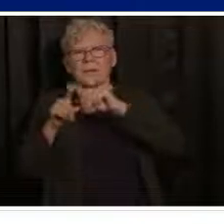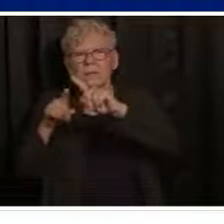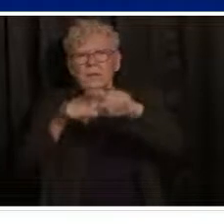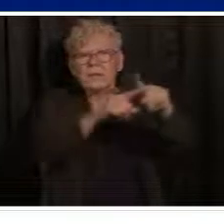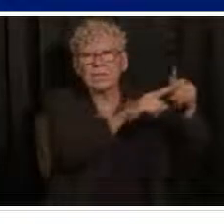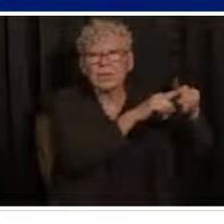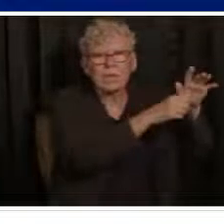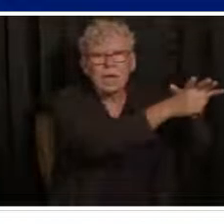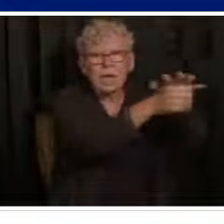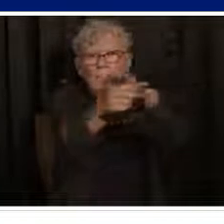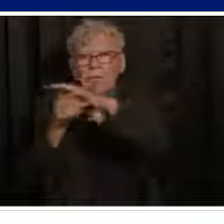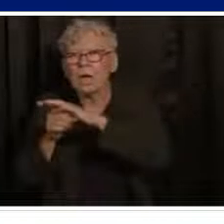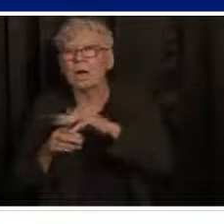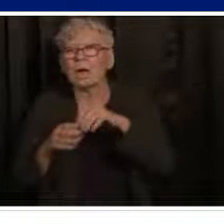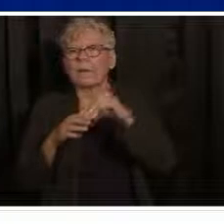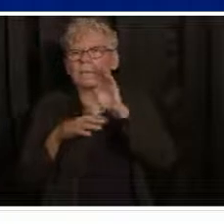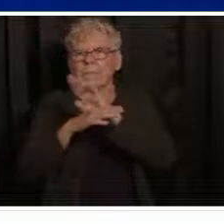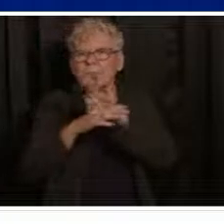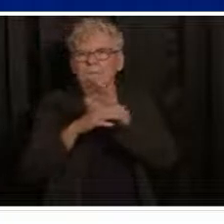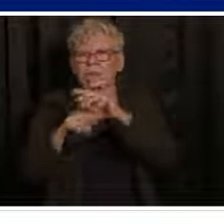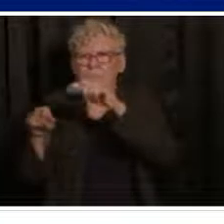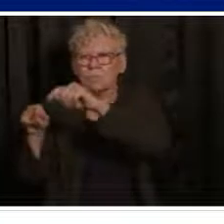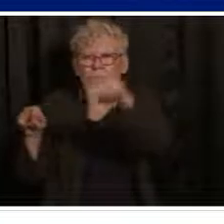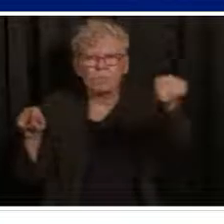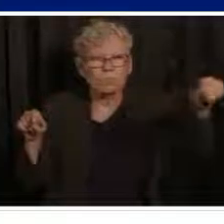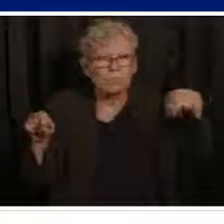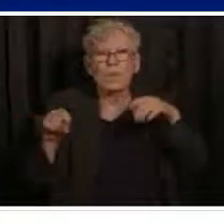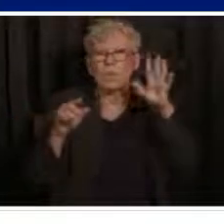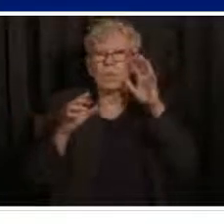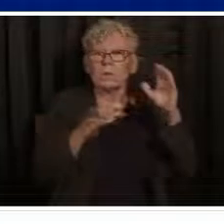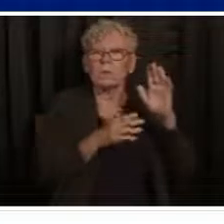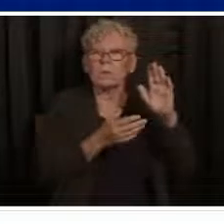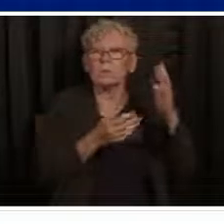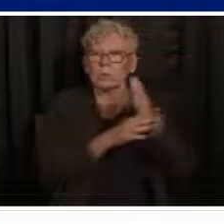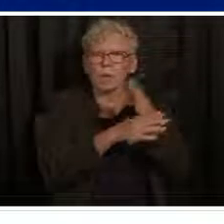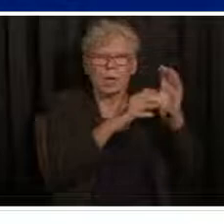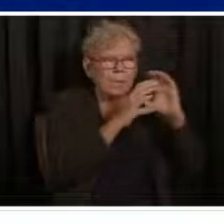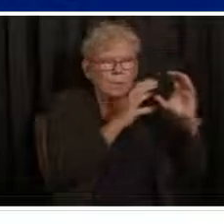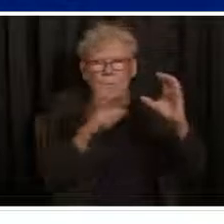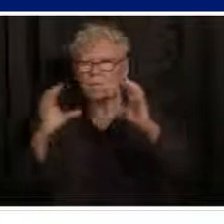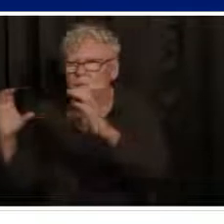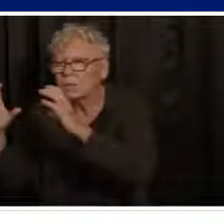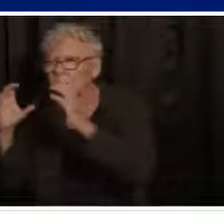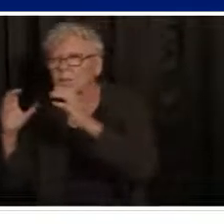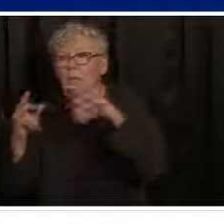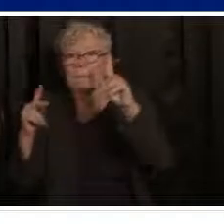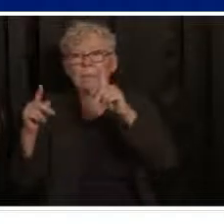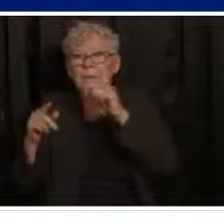communities. Peer-to-peer Communication is an important way for us to reach Coloradans that aren't watching this press